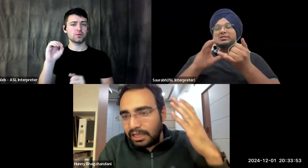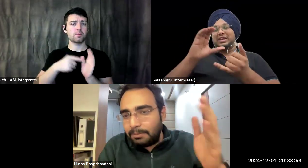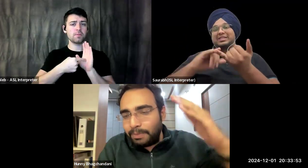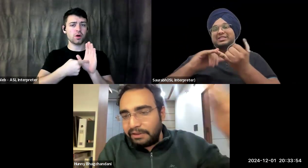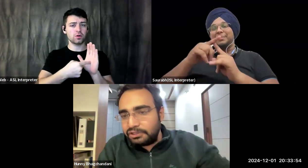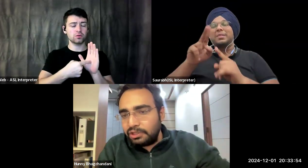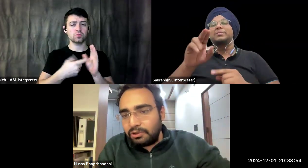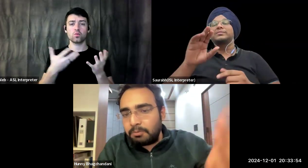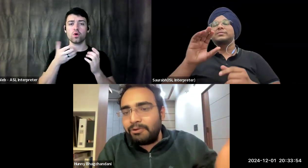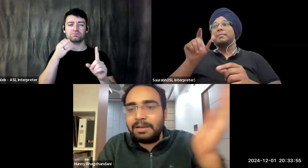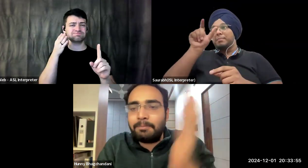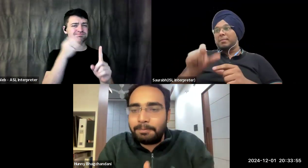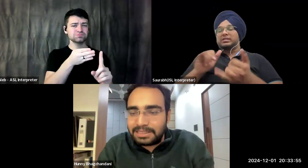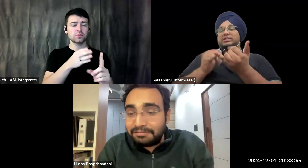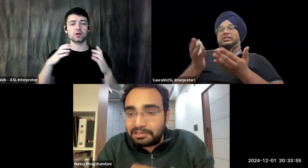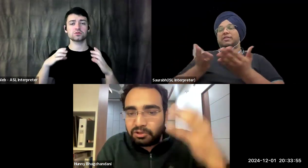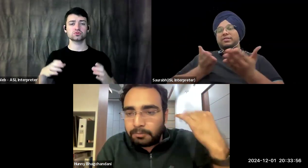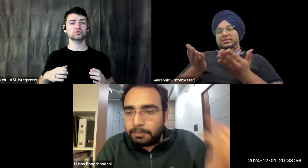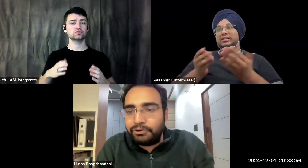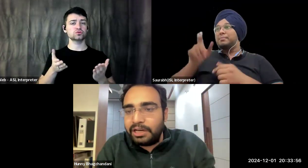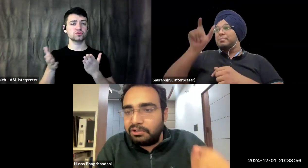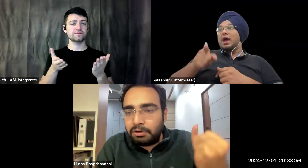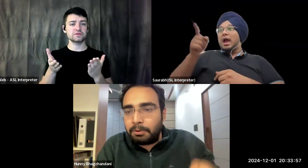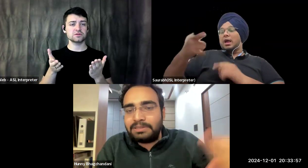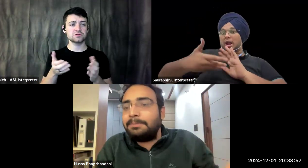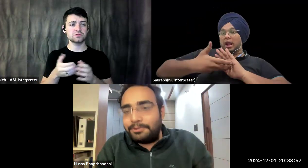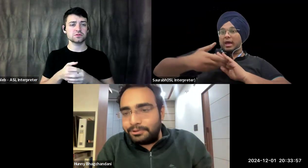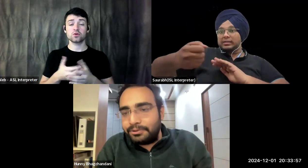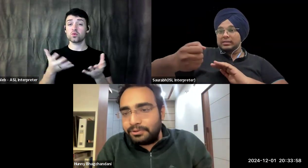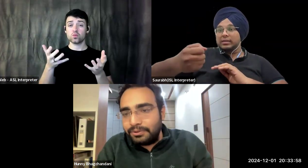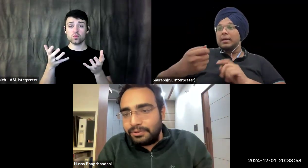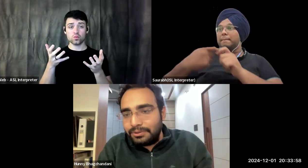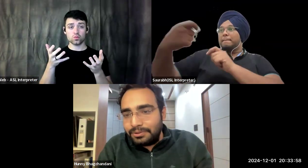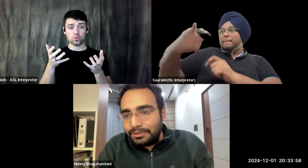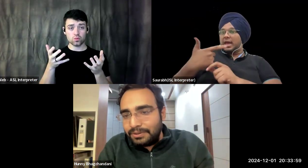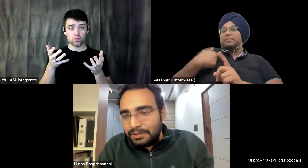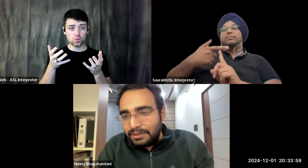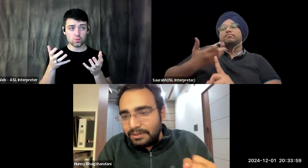beneficiary, you're not providing a proper service, not proper training, not proper support.